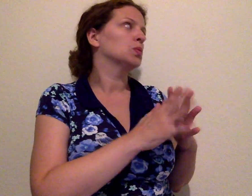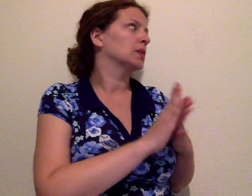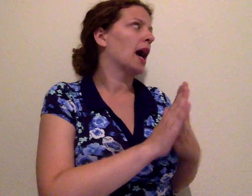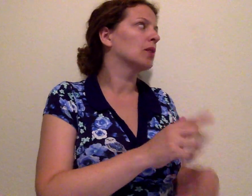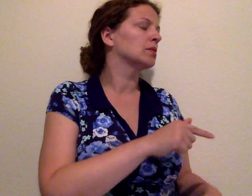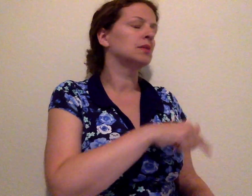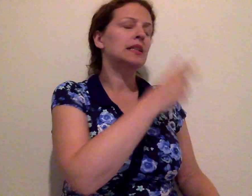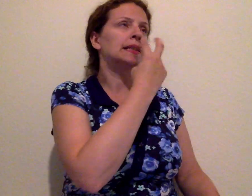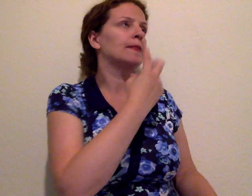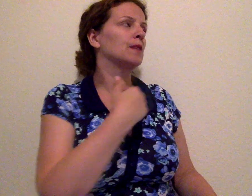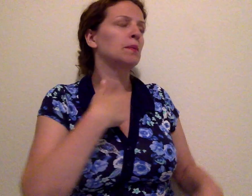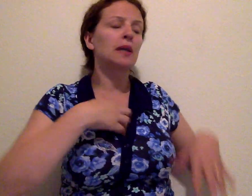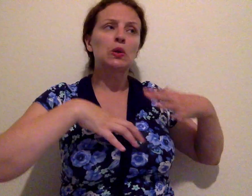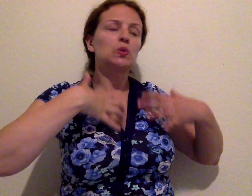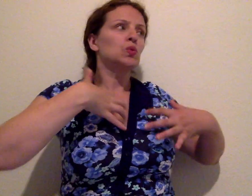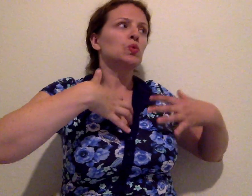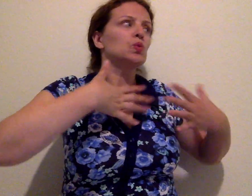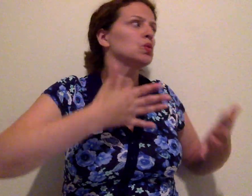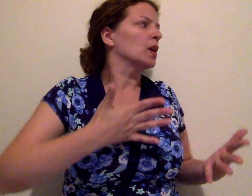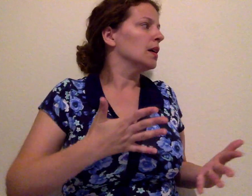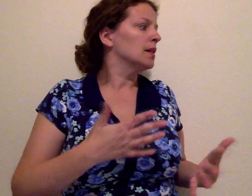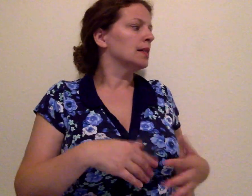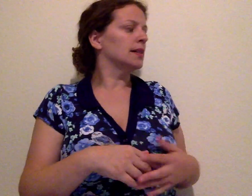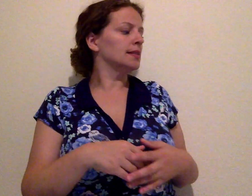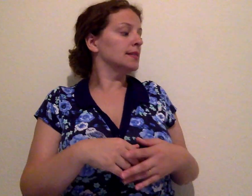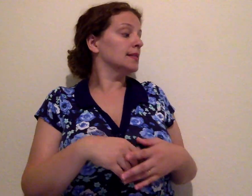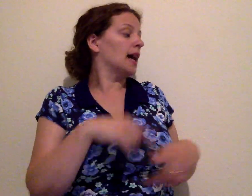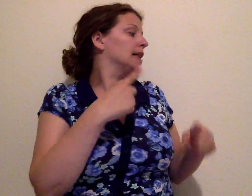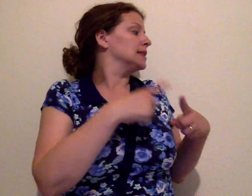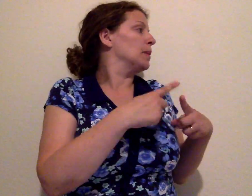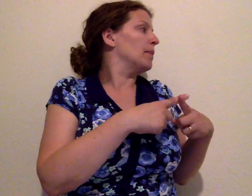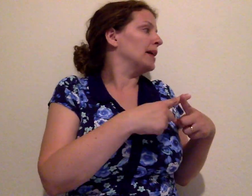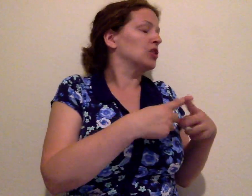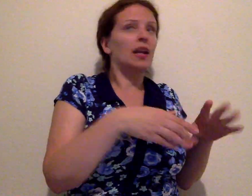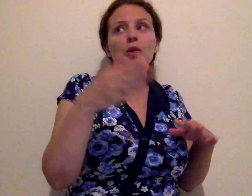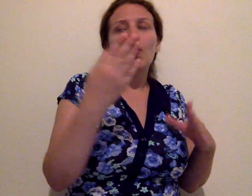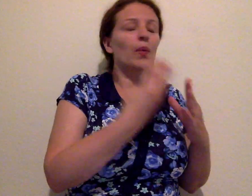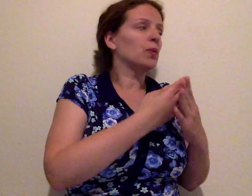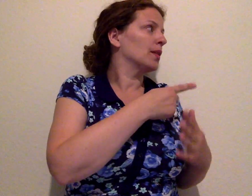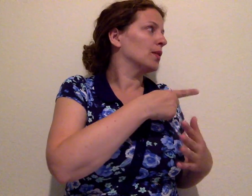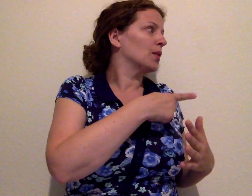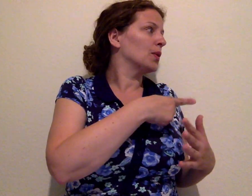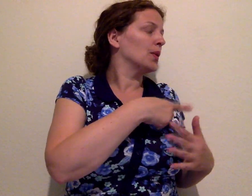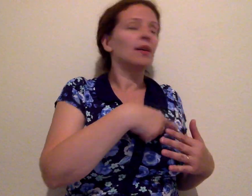"Oh Miss Woodhouse, I'm so excited about this evening, especially going with you."